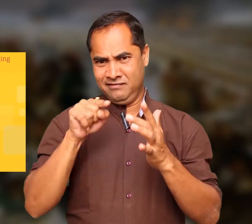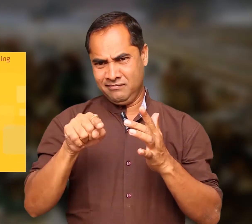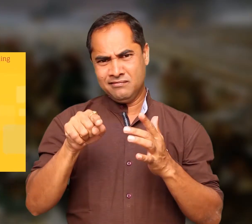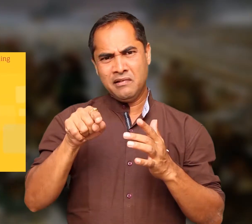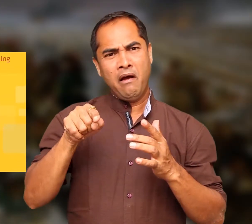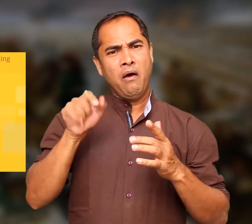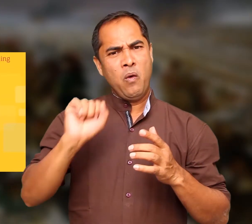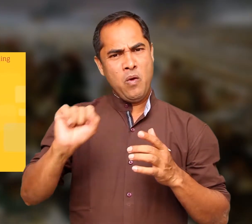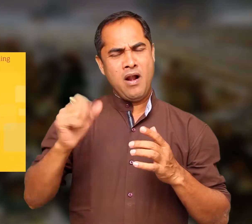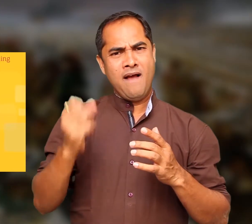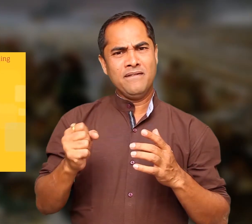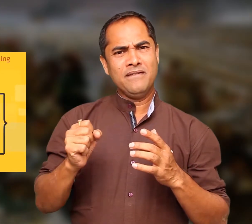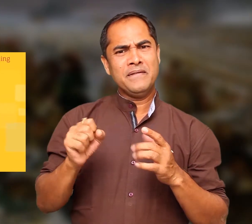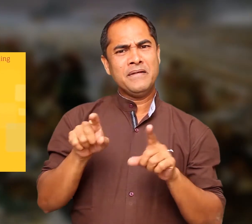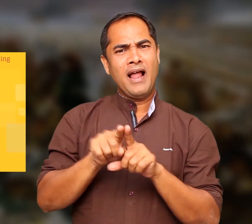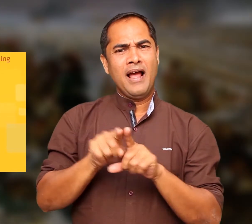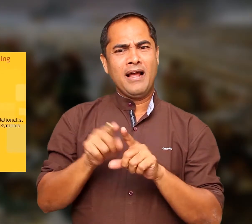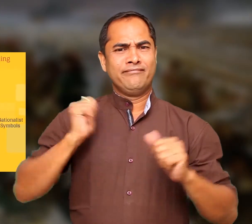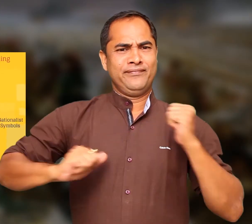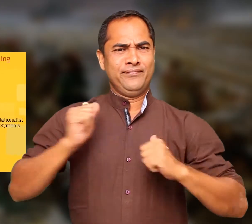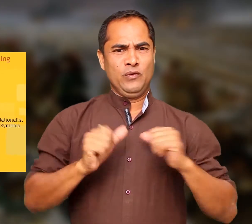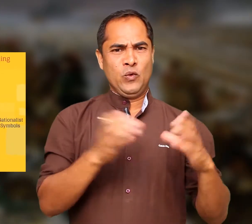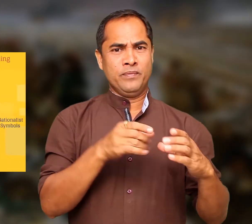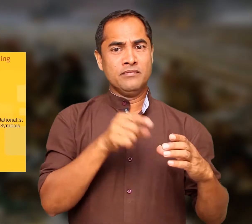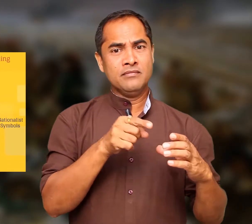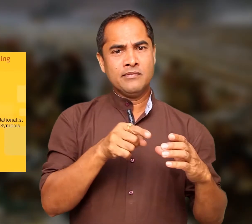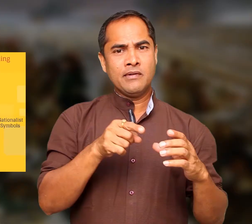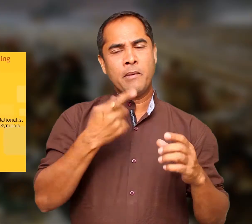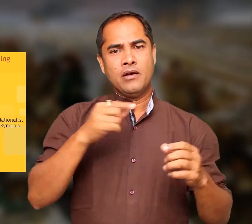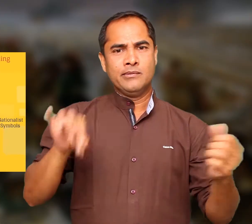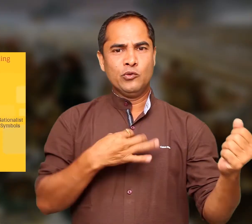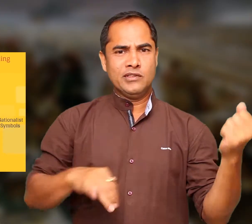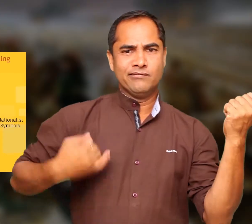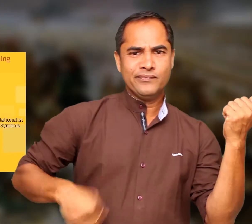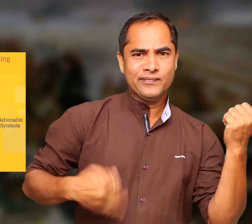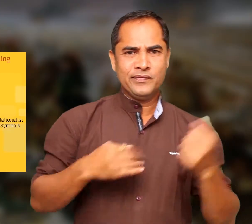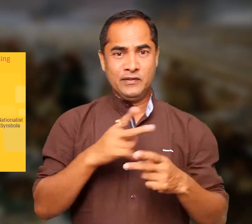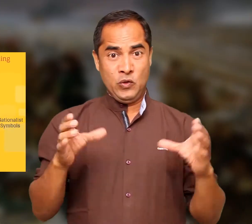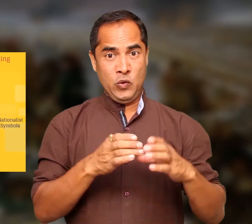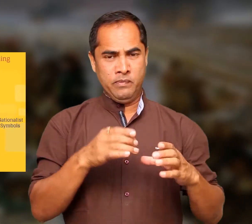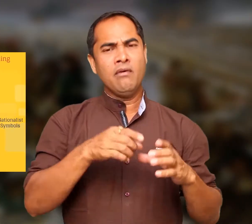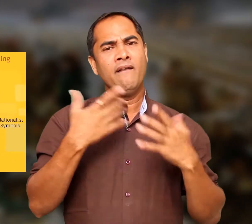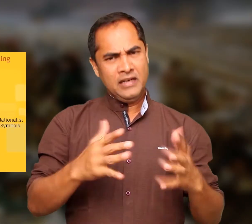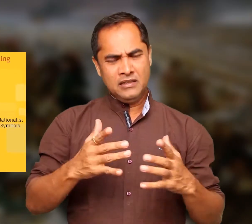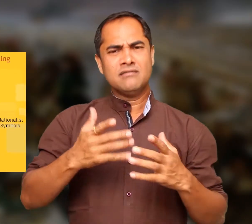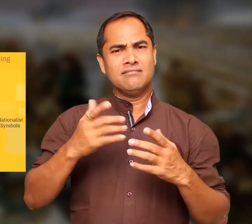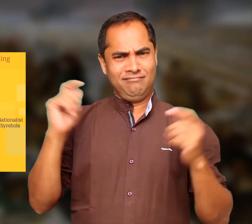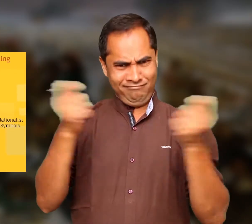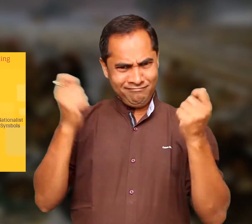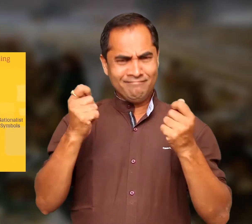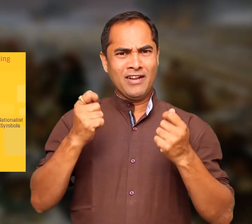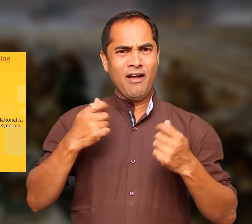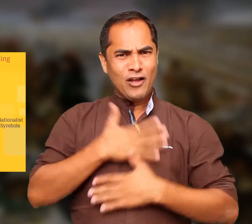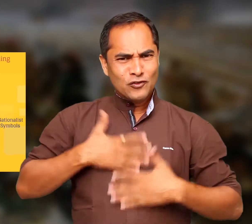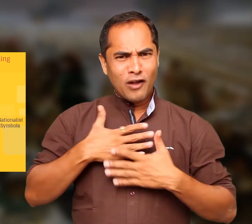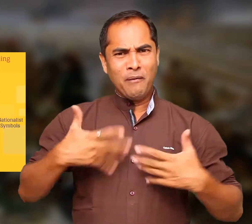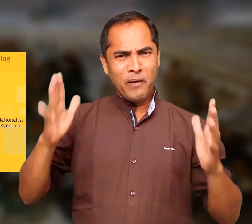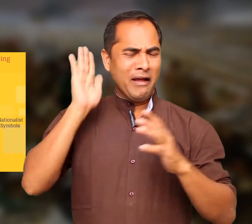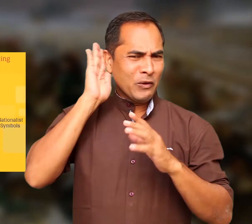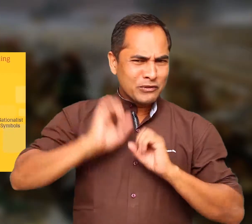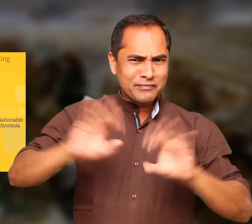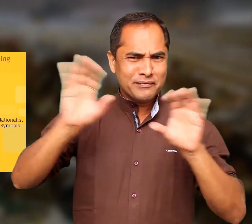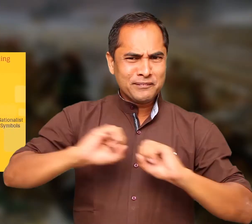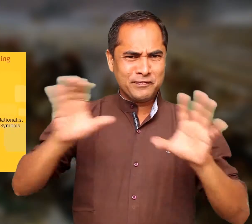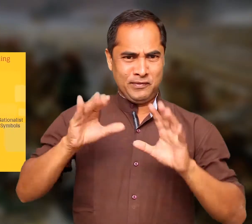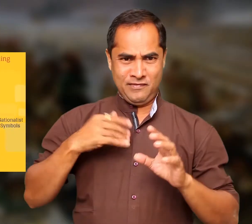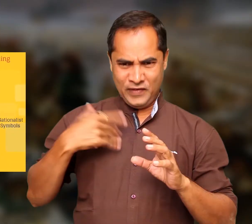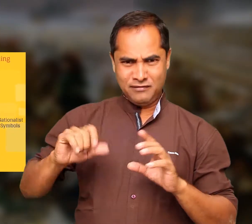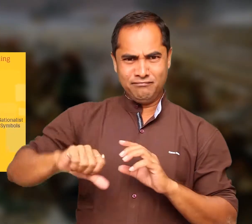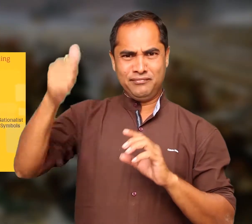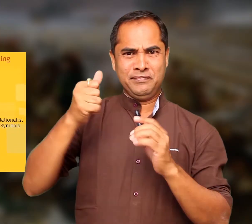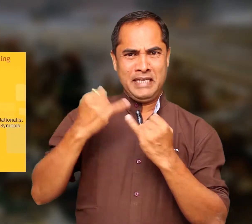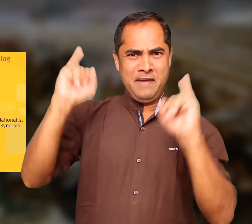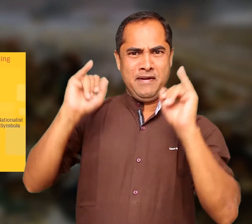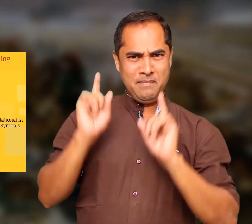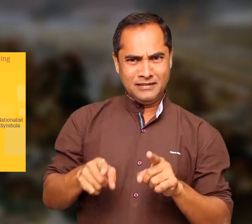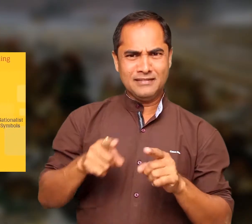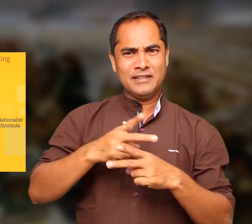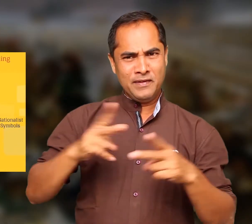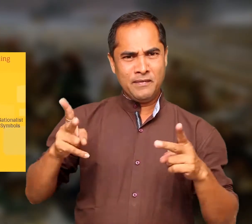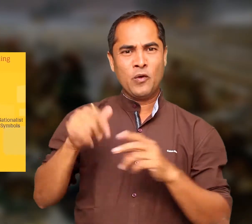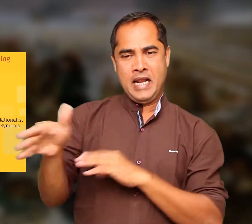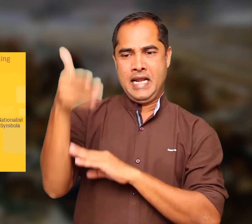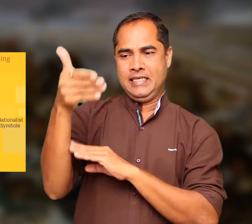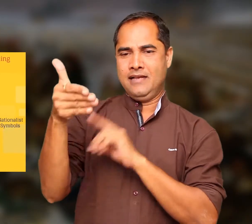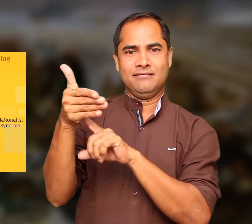celebrated the national struggle through his operas and music, he turned the folk